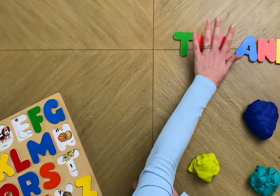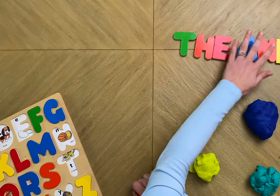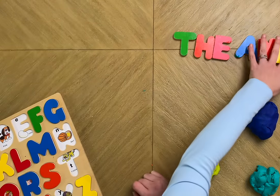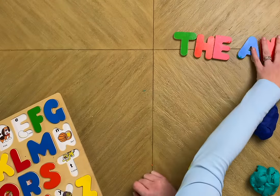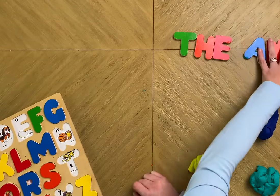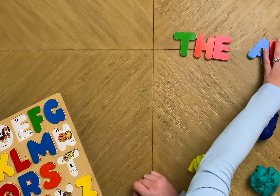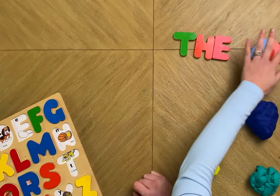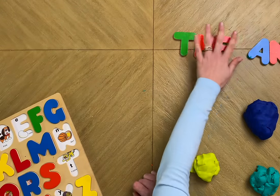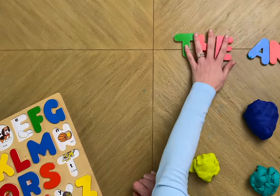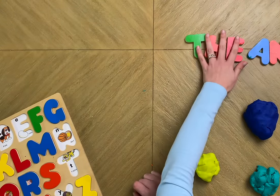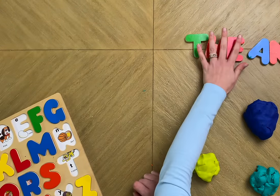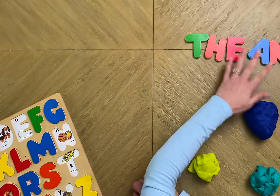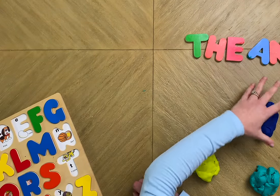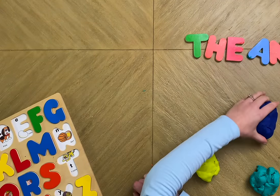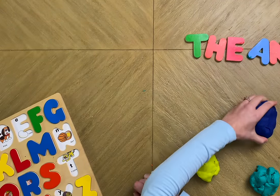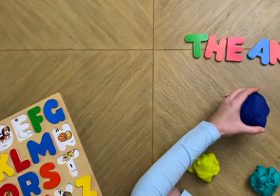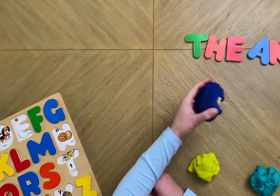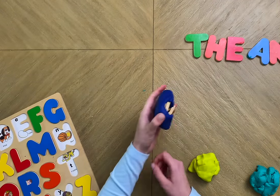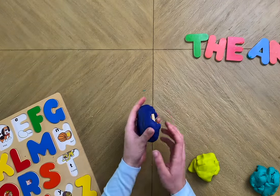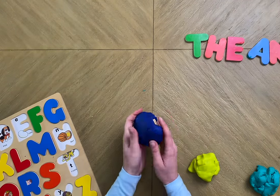The last one is dark blue.